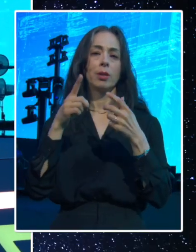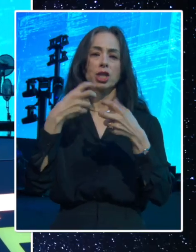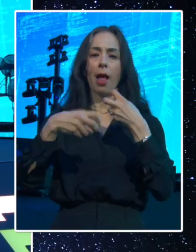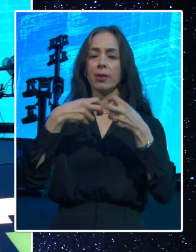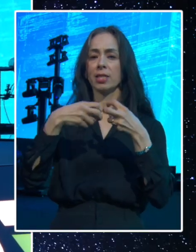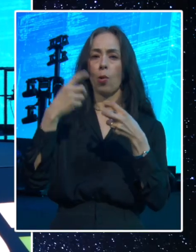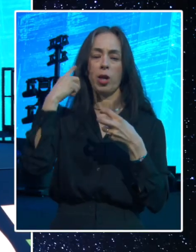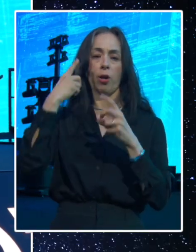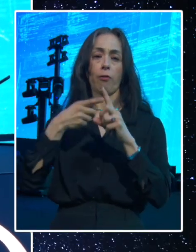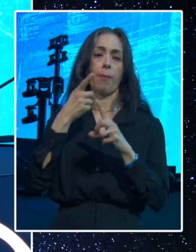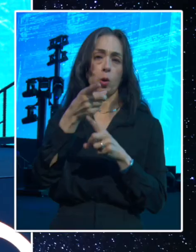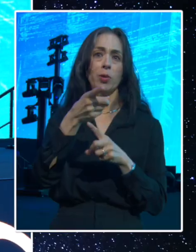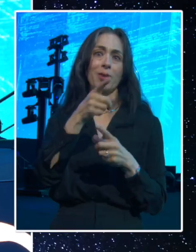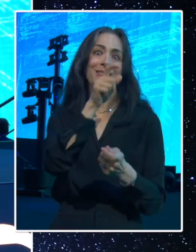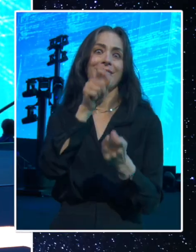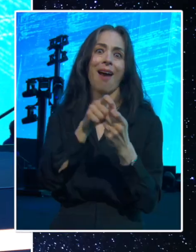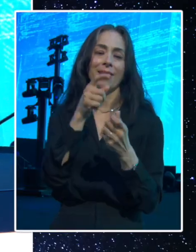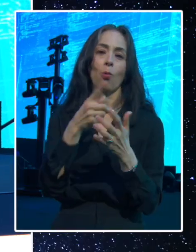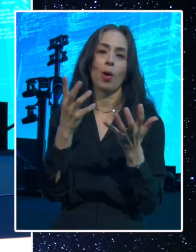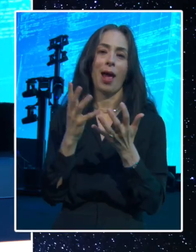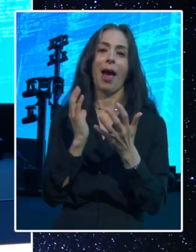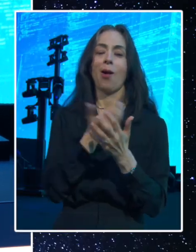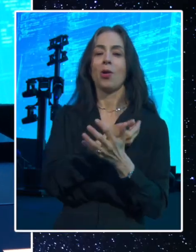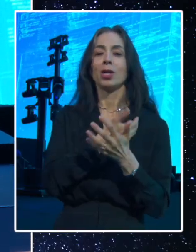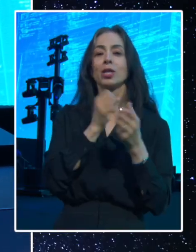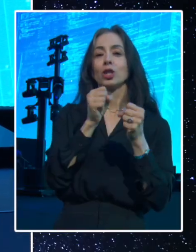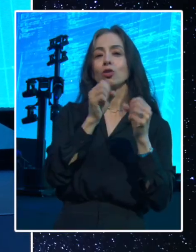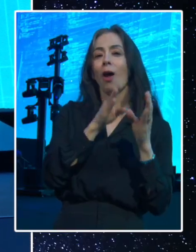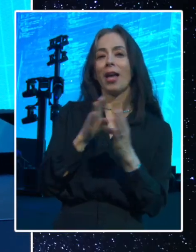and they are exactly what our strategy and innovation address.